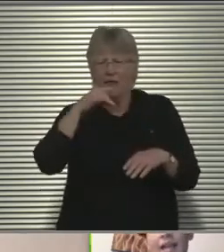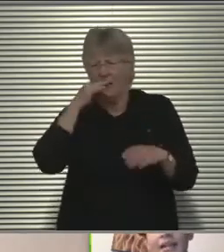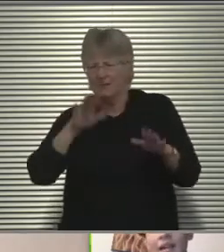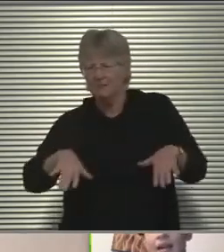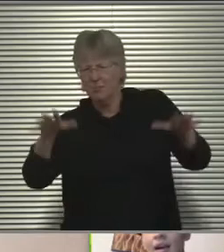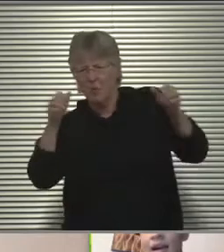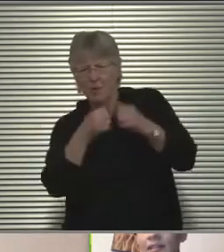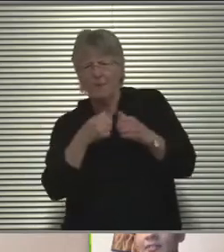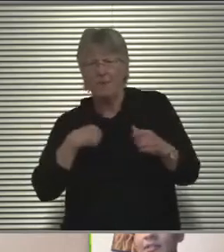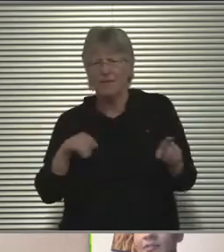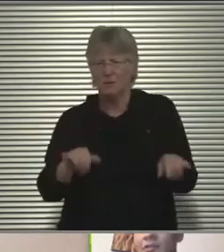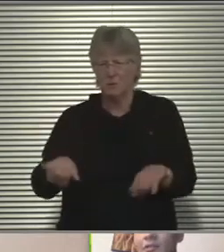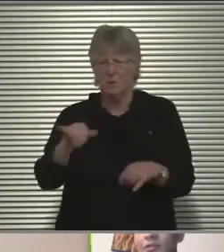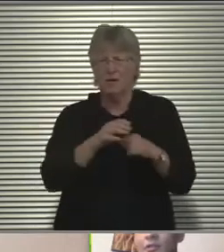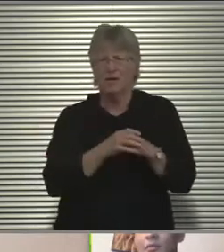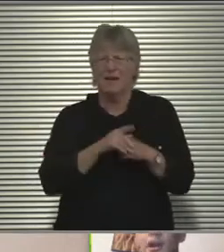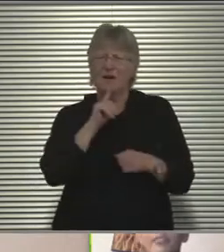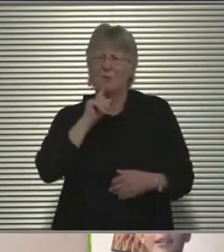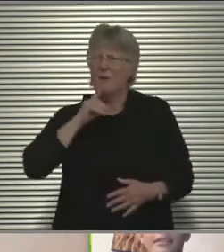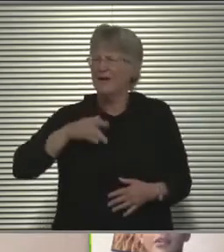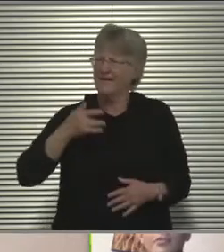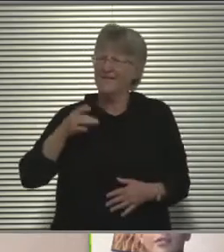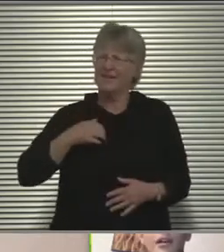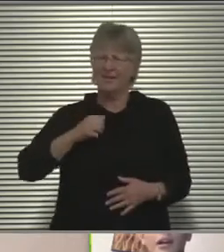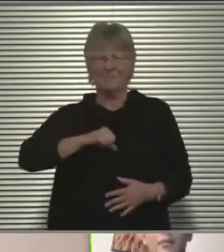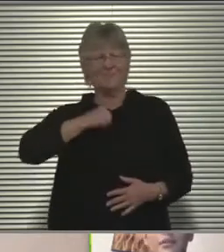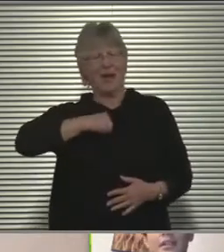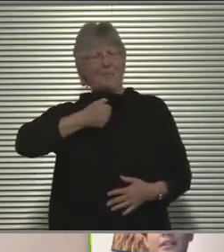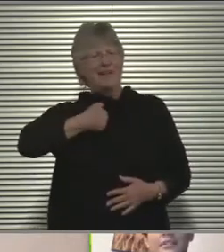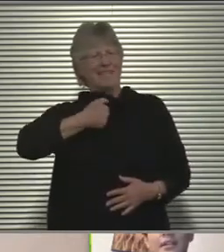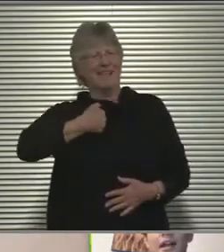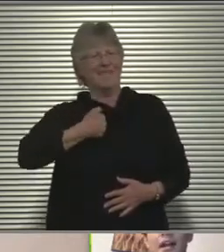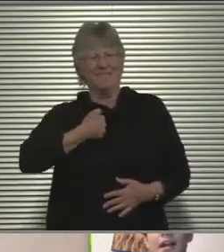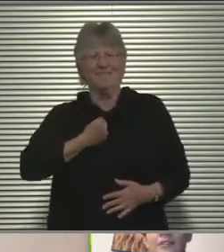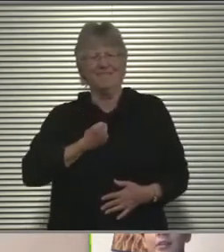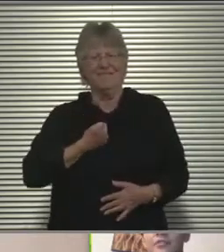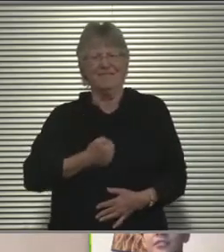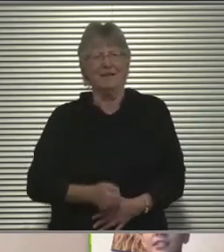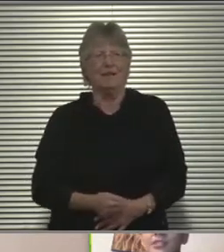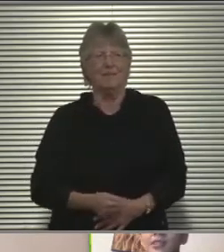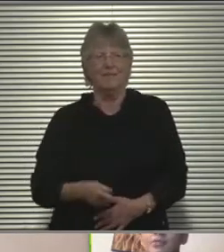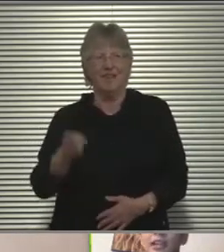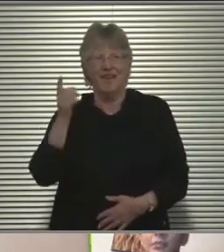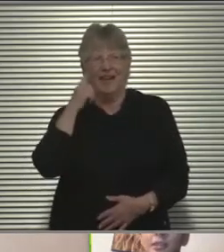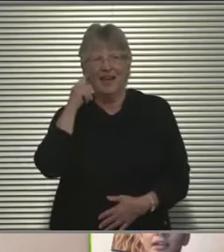And I definitely feel proud of myself because, if I would have seen someone like me,